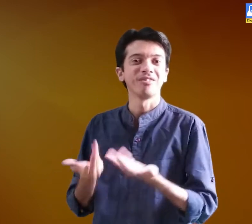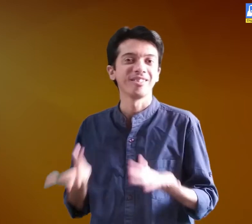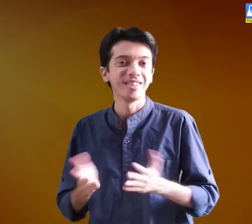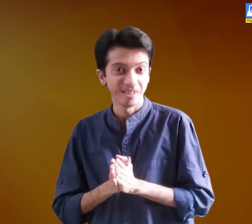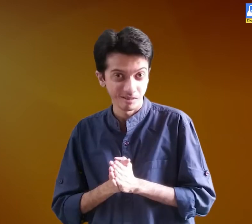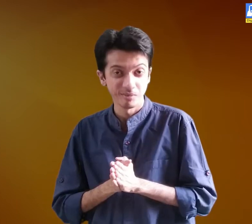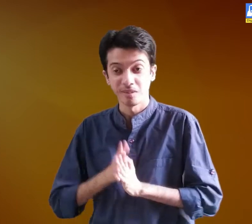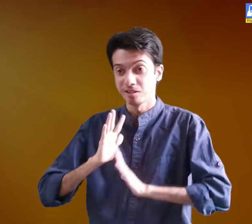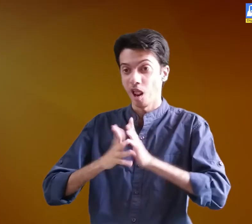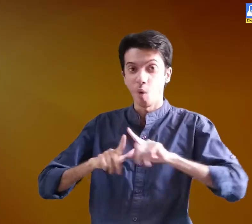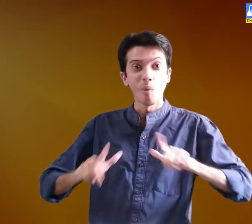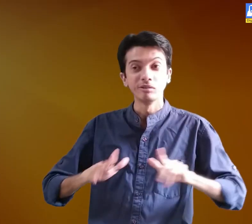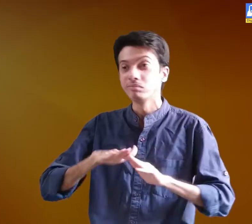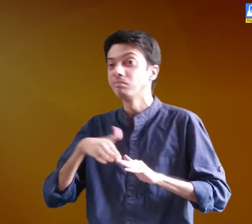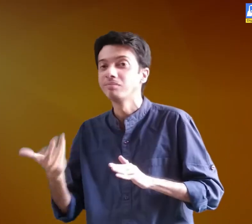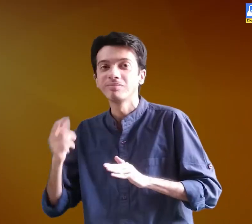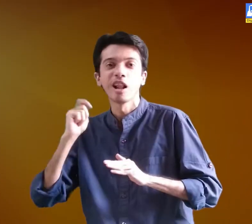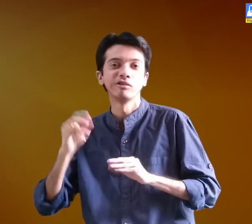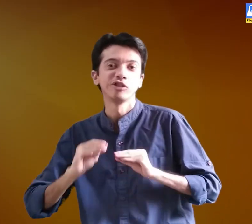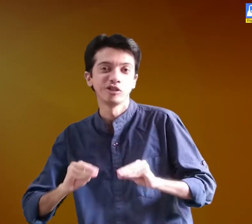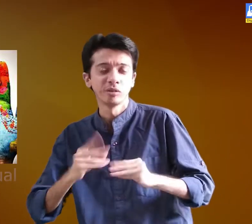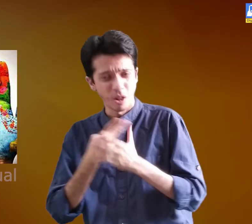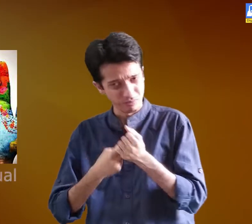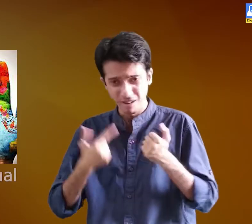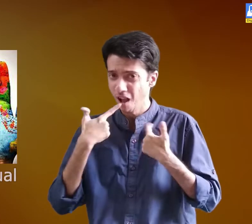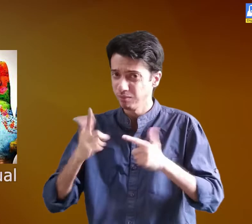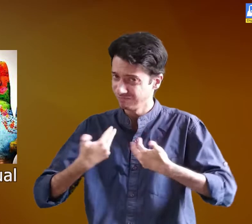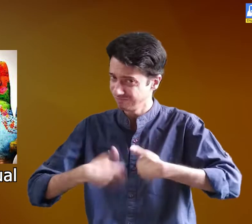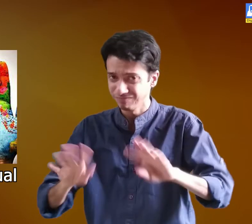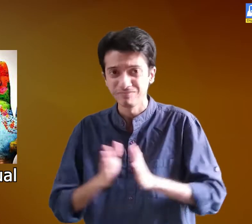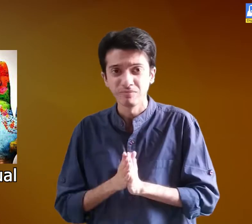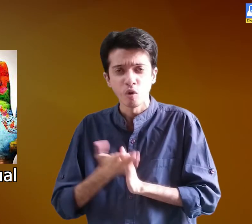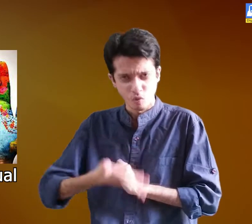in bilingualism mode of education deaf children get education in sign language as well as